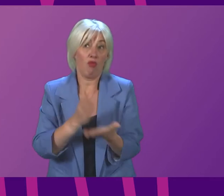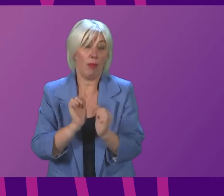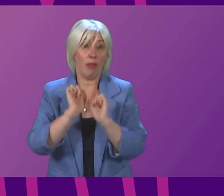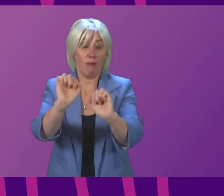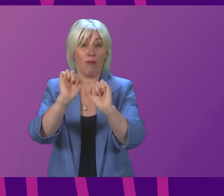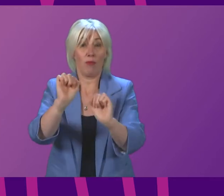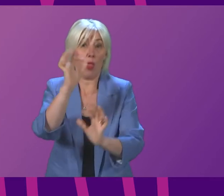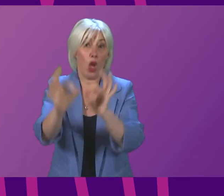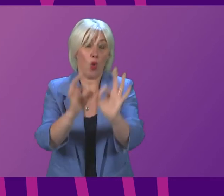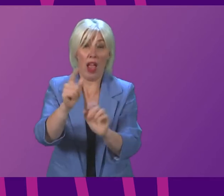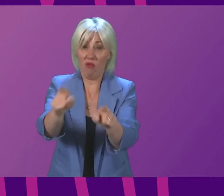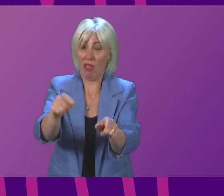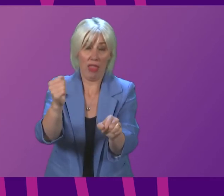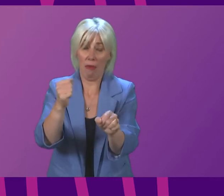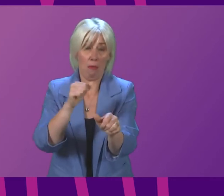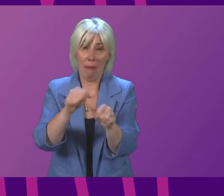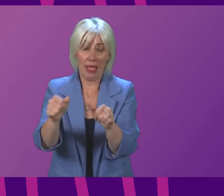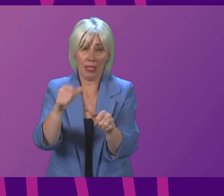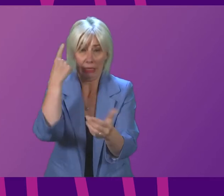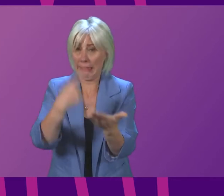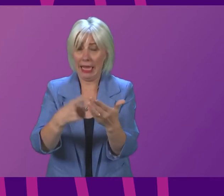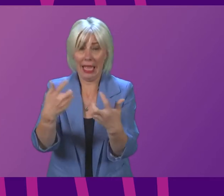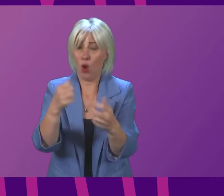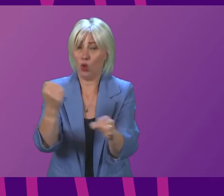to determine how best to do that. It would be inappropriate for ministers to prescribe that.